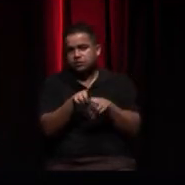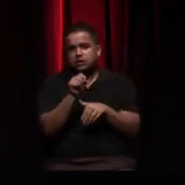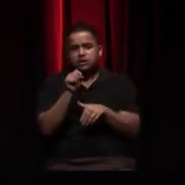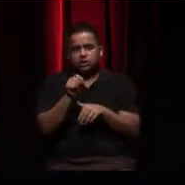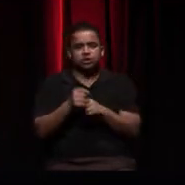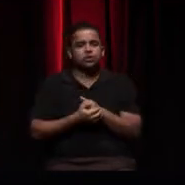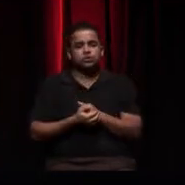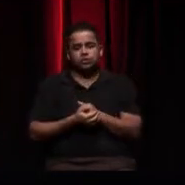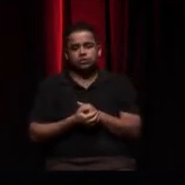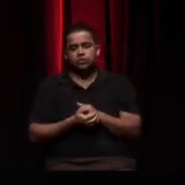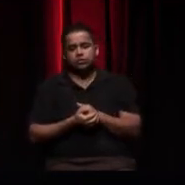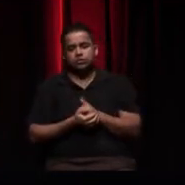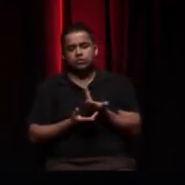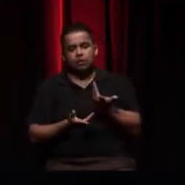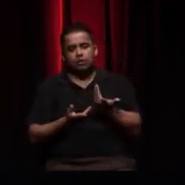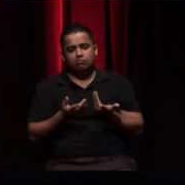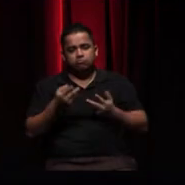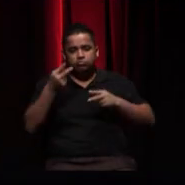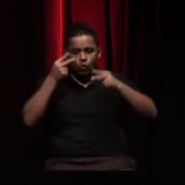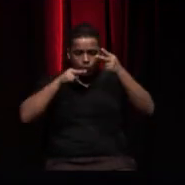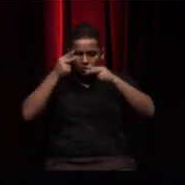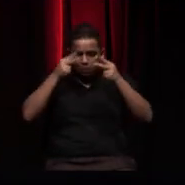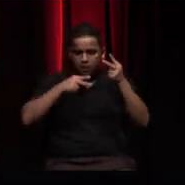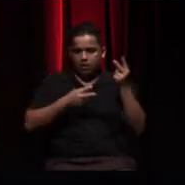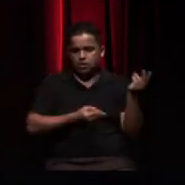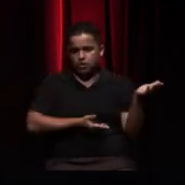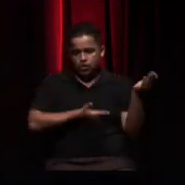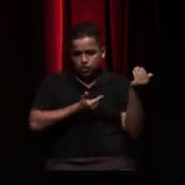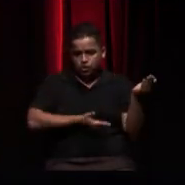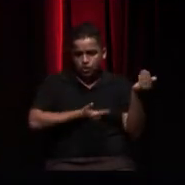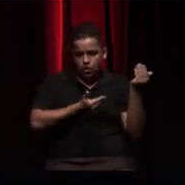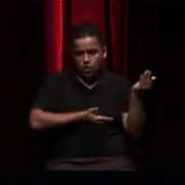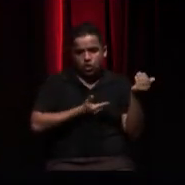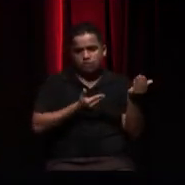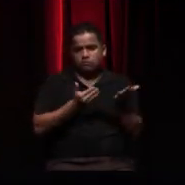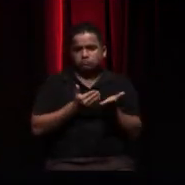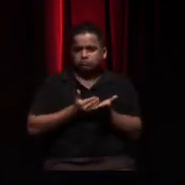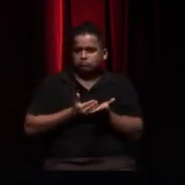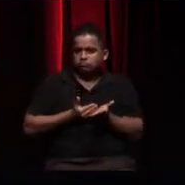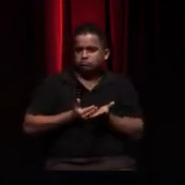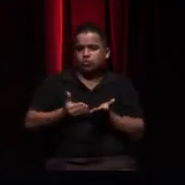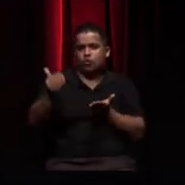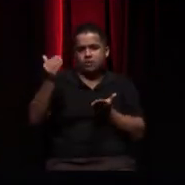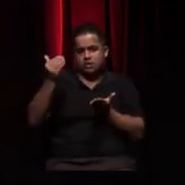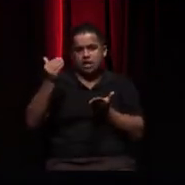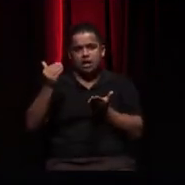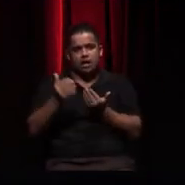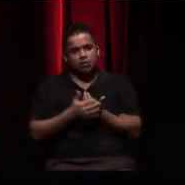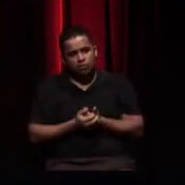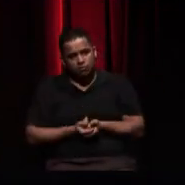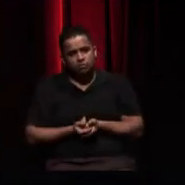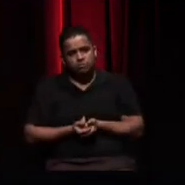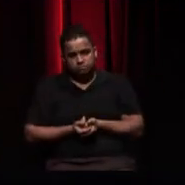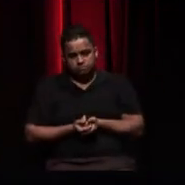based on the behavior of the young public that in a way showed